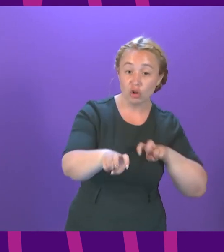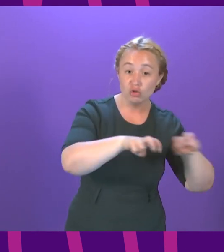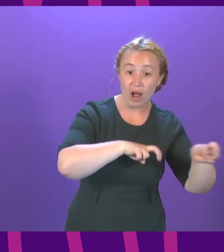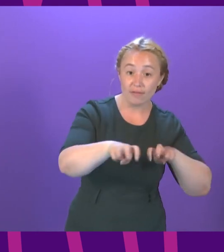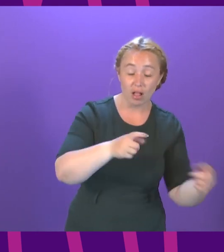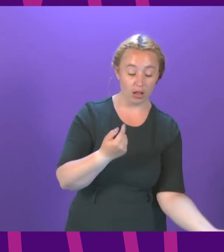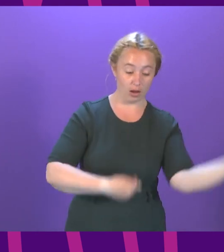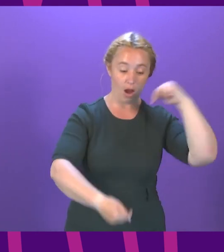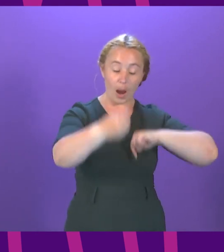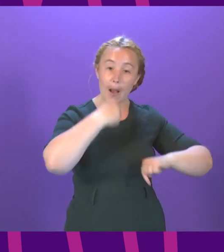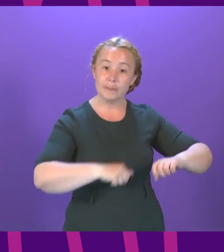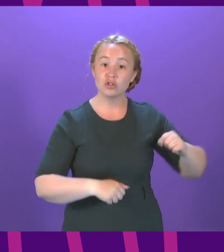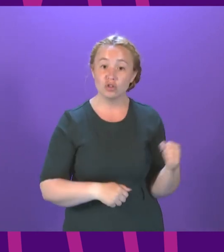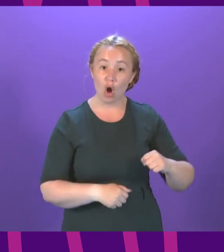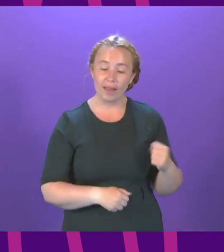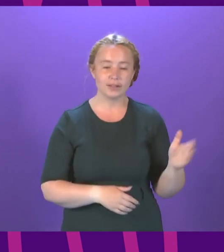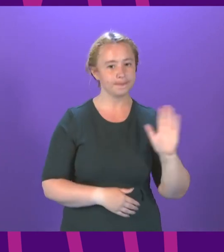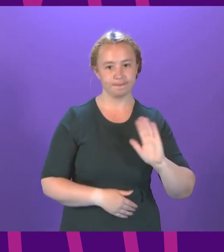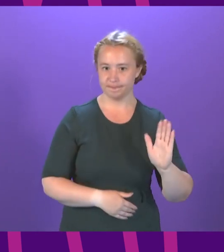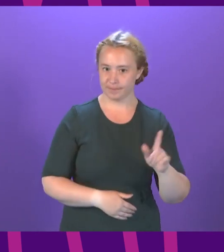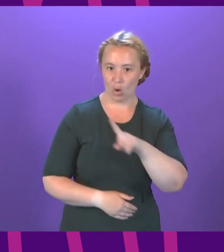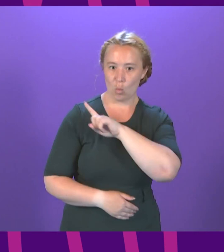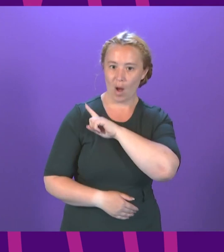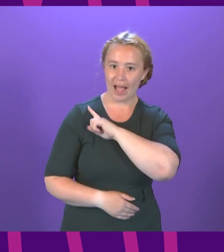Scotland because of concerns about the speed and reliability of the flow of